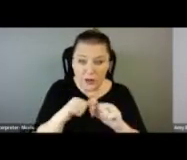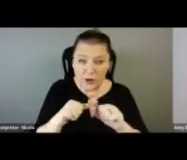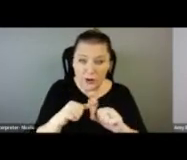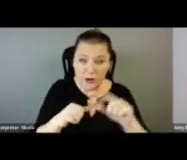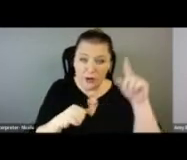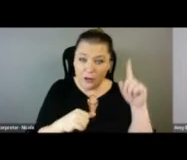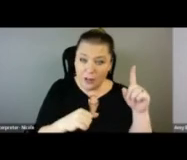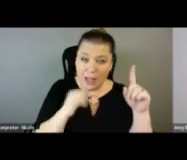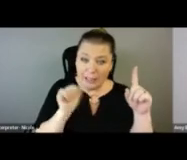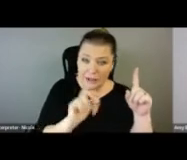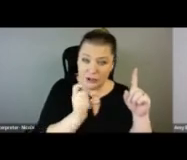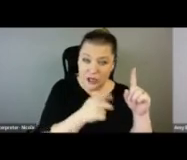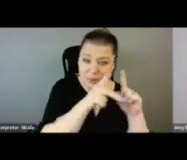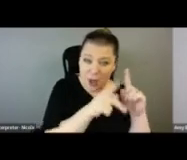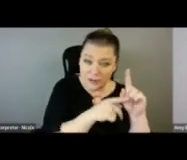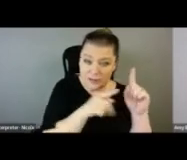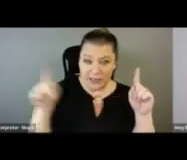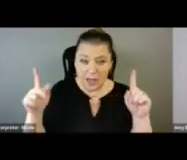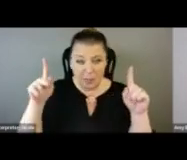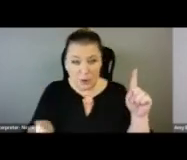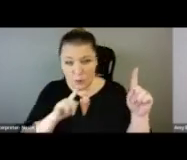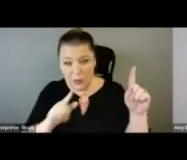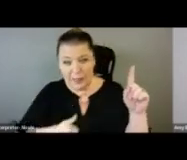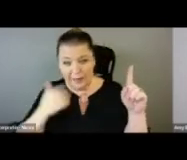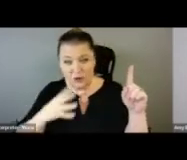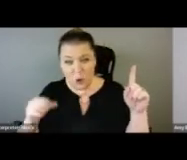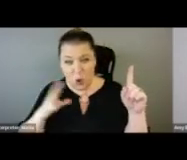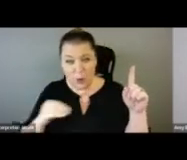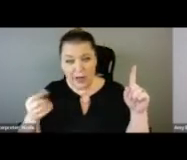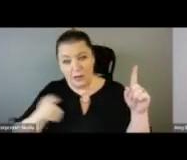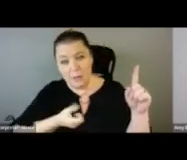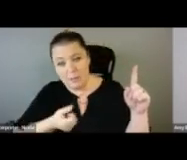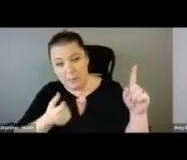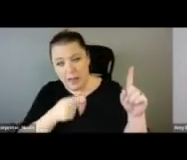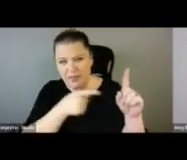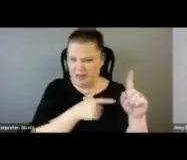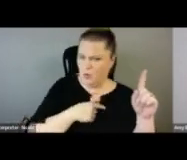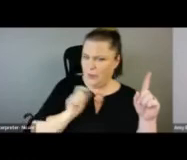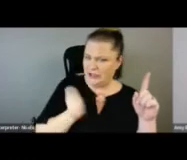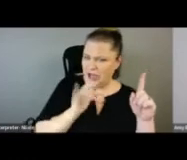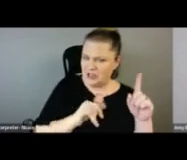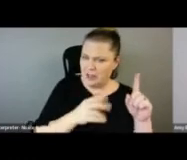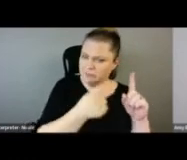that. And it's a done situation, by just creating that safe space to have conversations to have